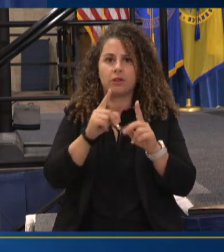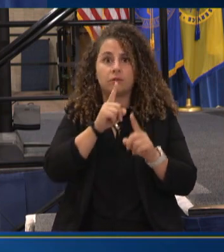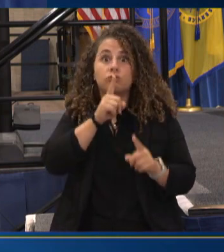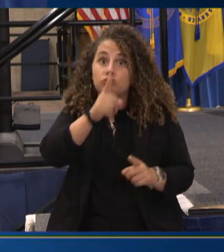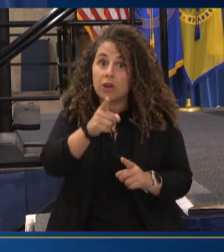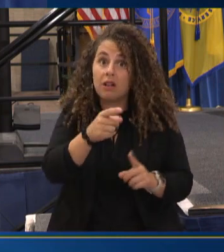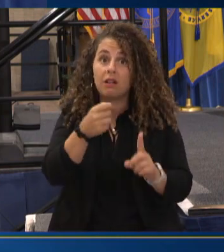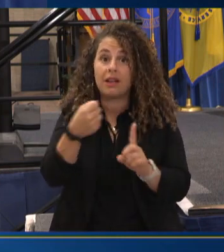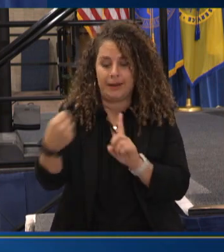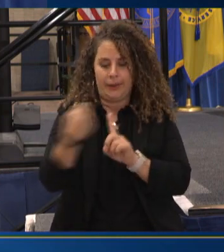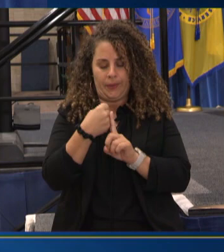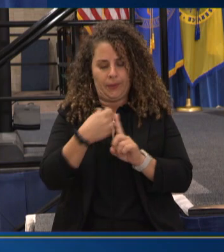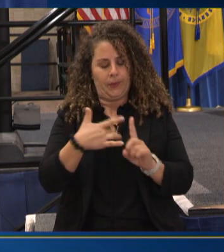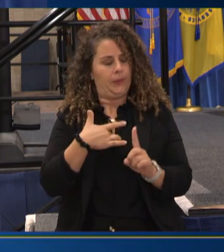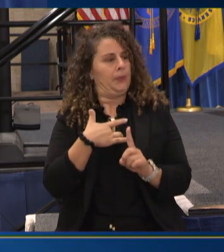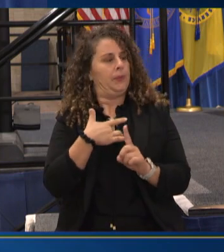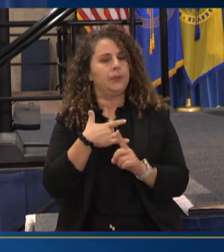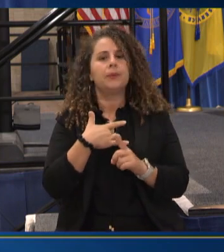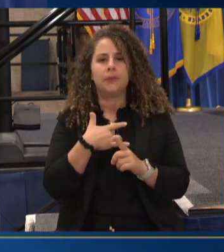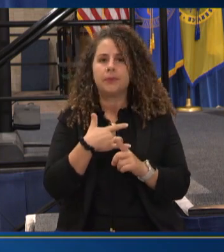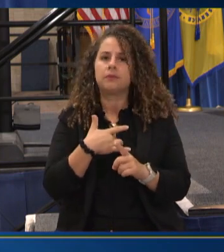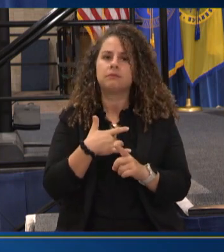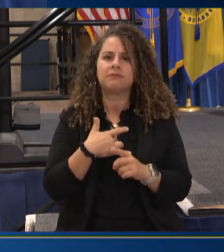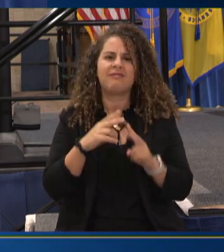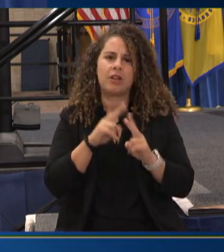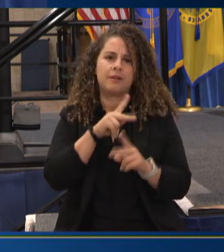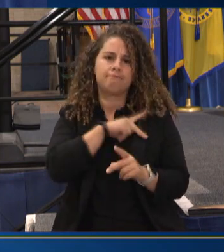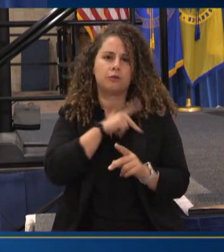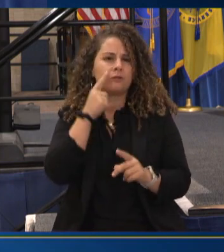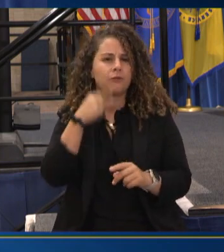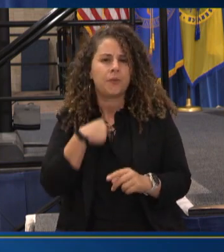hits home in a very close and personal way.